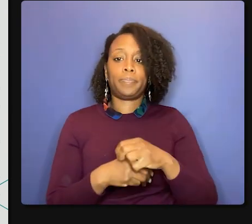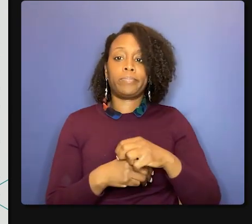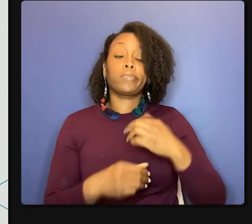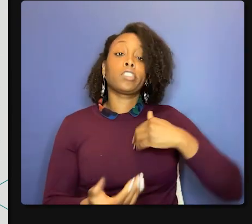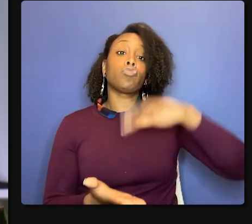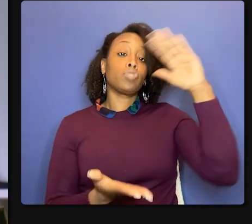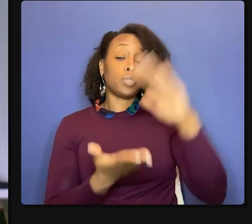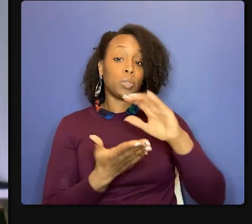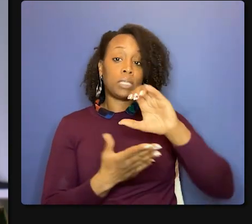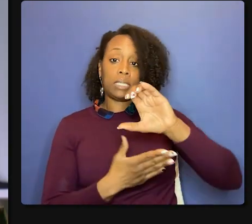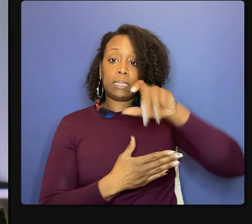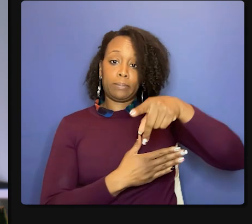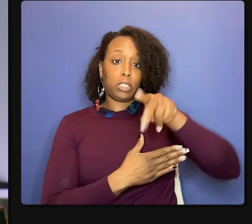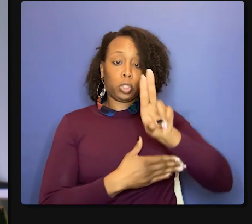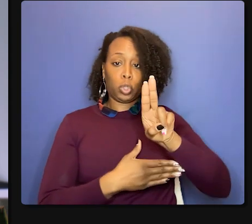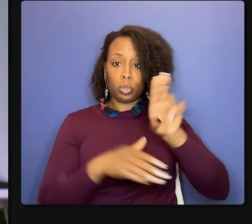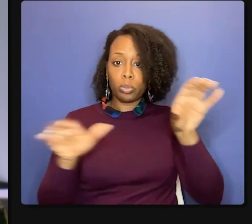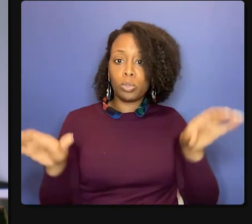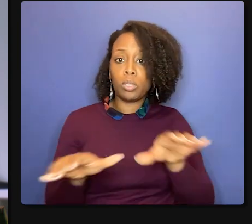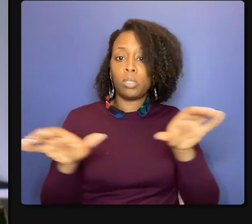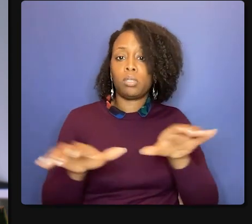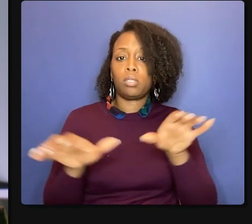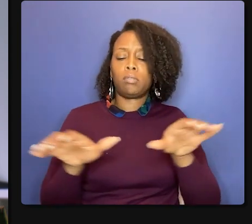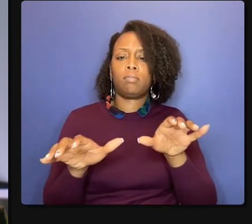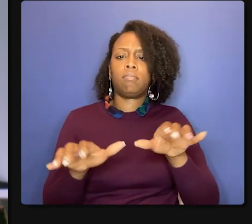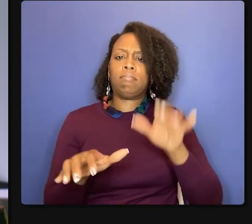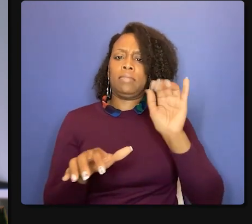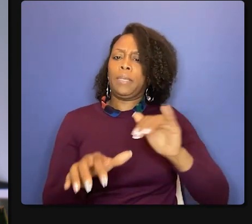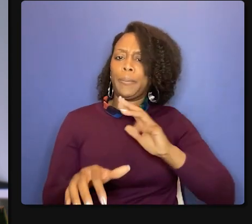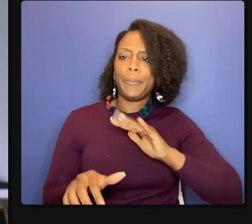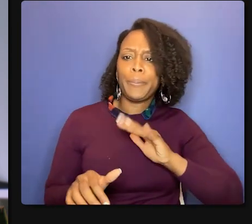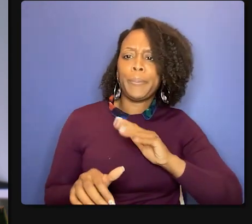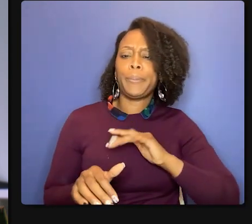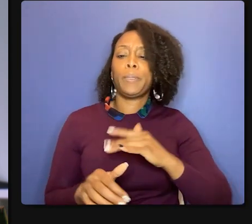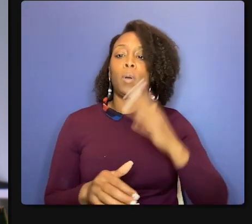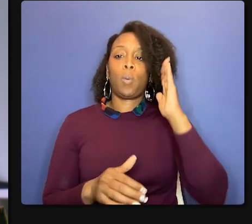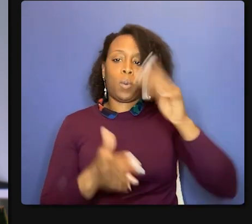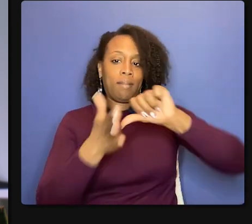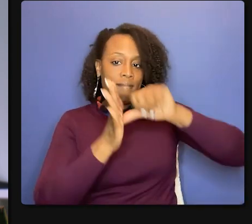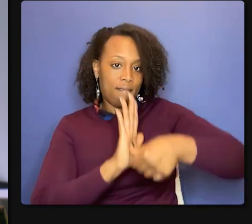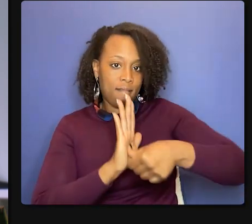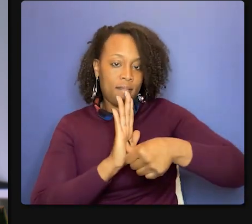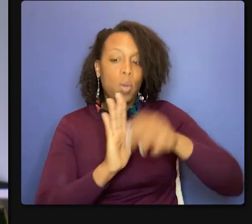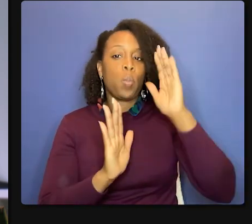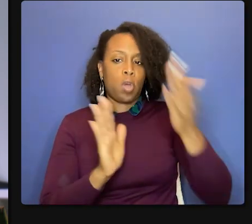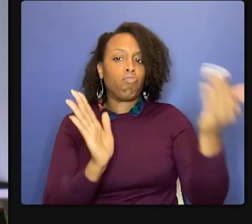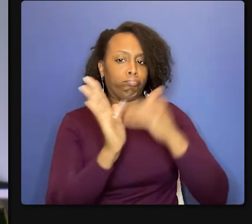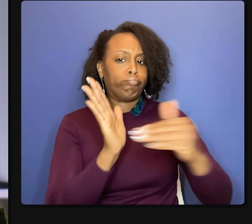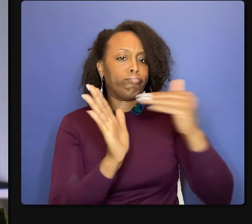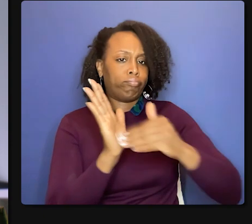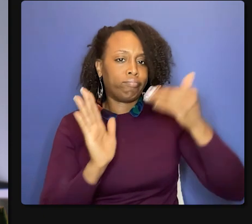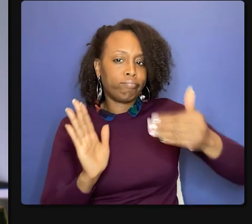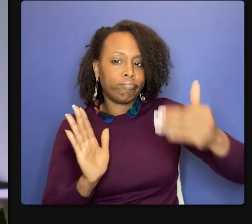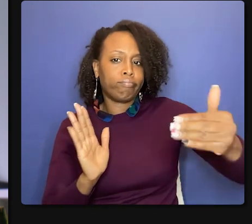Now reducing the CPU overhead. Well, this is a key benefit that I really want to stress, and you're going to hear me say it multiple times in this talk.